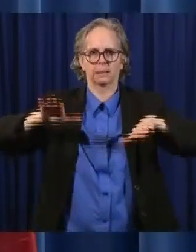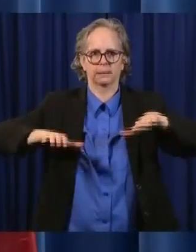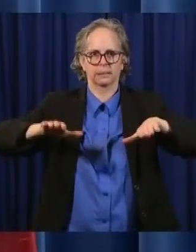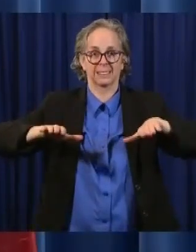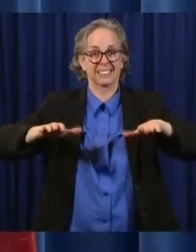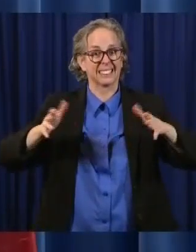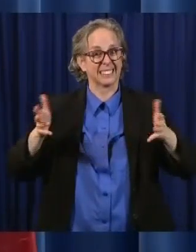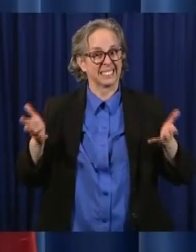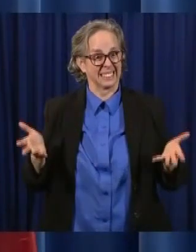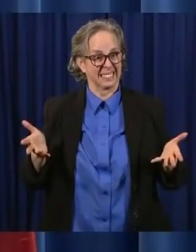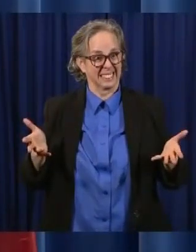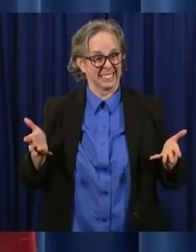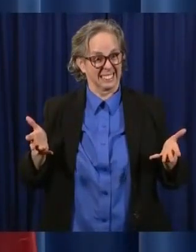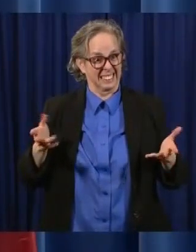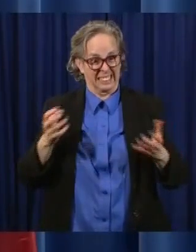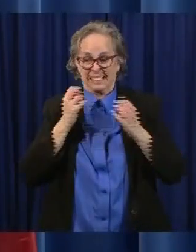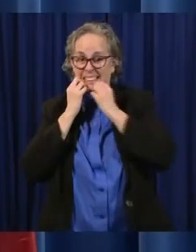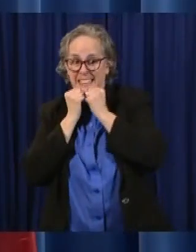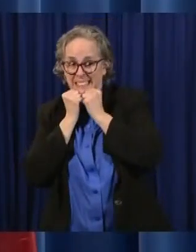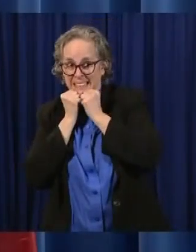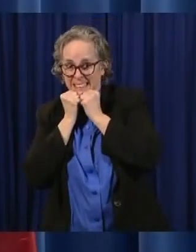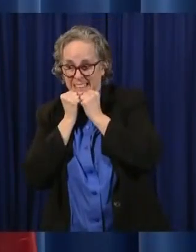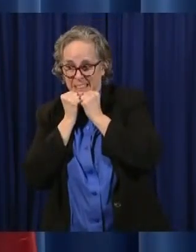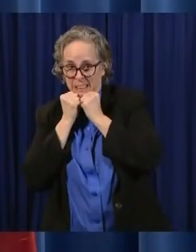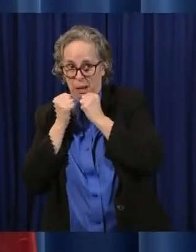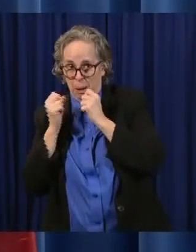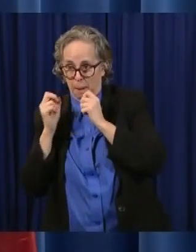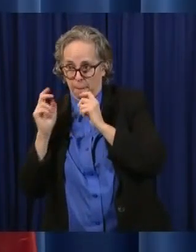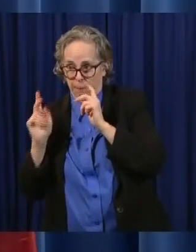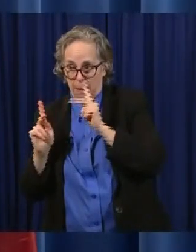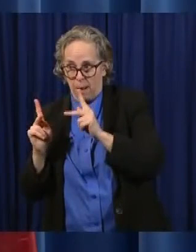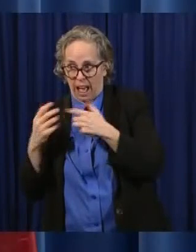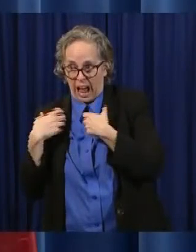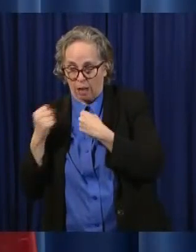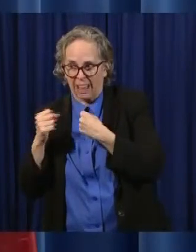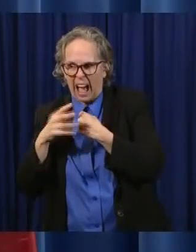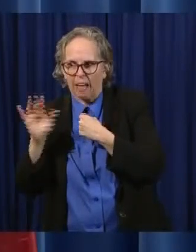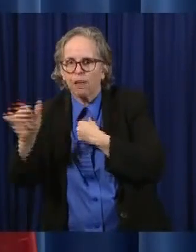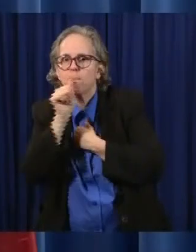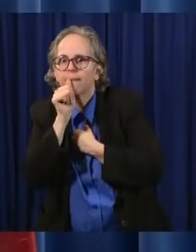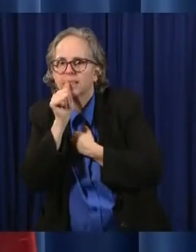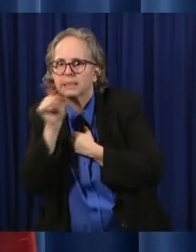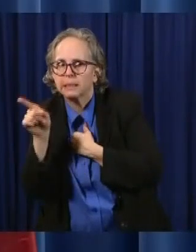THIS PARTICULAR CRISIS THAT WE BALANCE THE PUBLIC'S RIGHT TO KNOW AND OUR OBLIGATION TO PROTECT OHIOANS HEALTH PRIVACY RIGHTS.